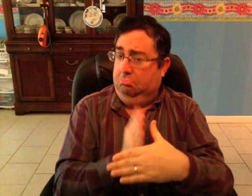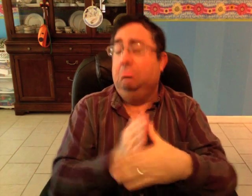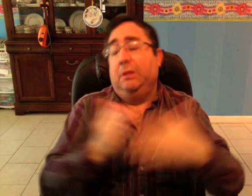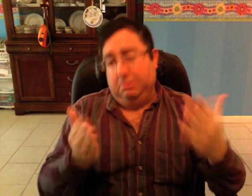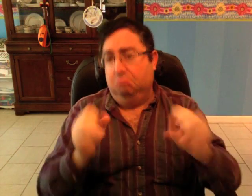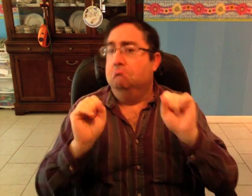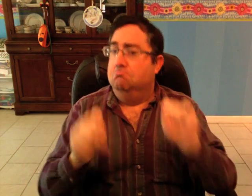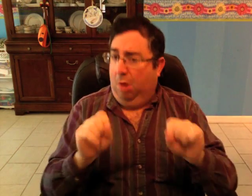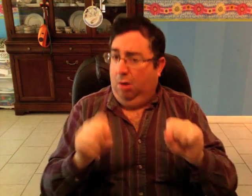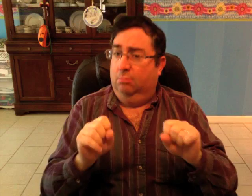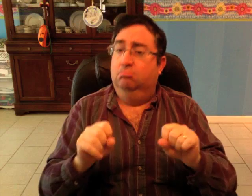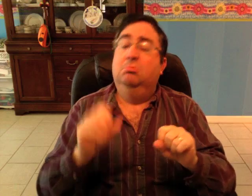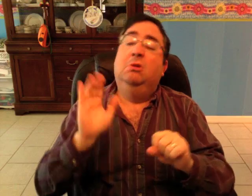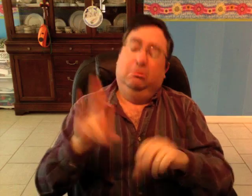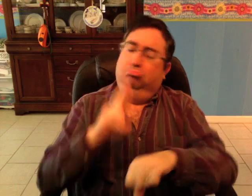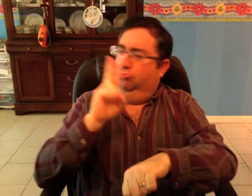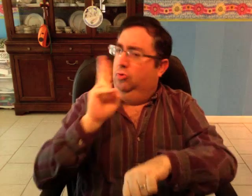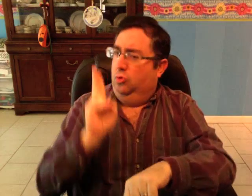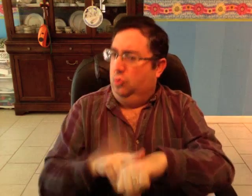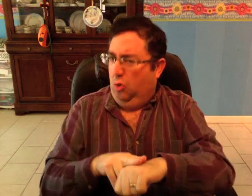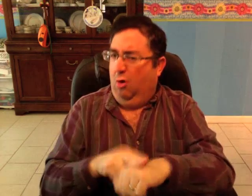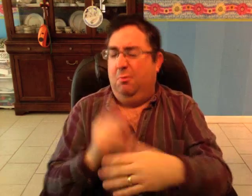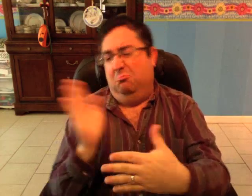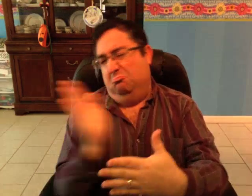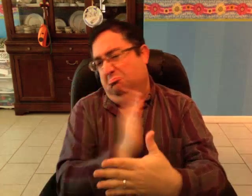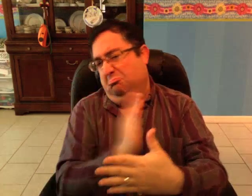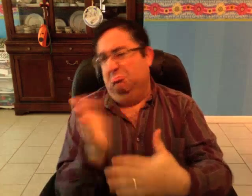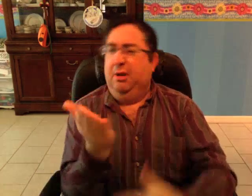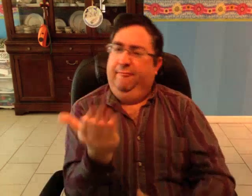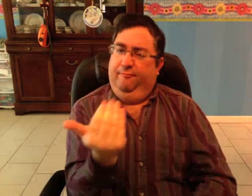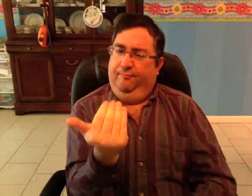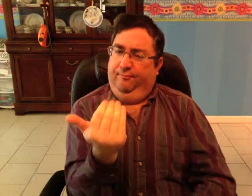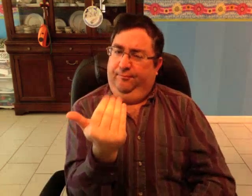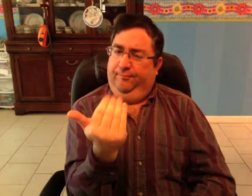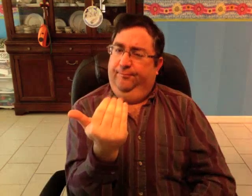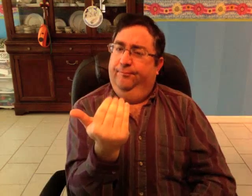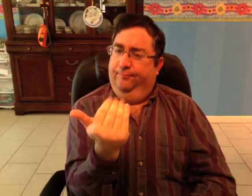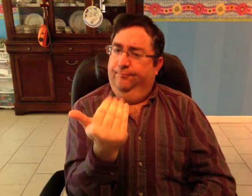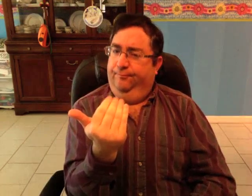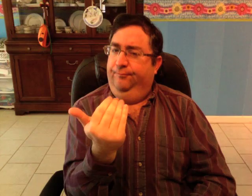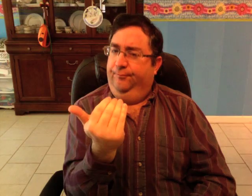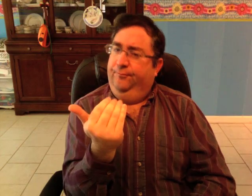It's possible, and that's normal to have a range of variation of about 15 people.